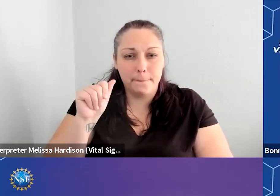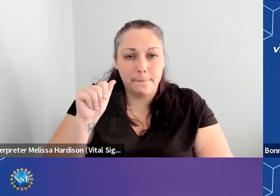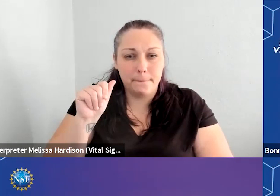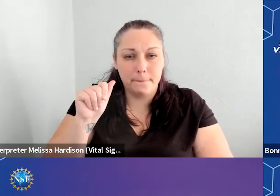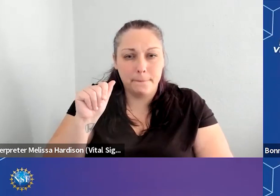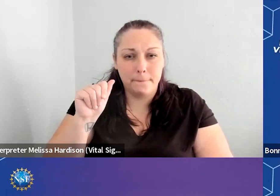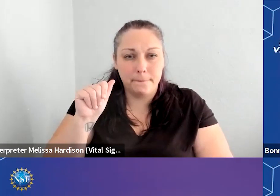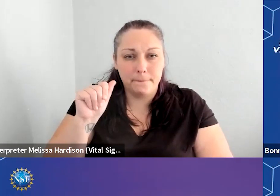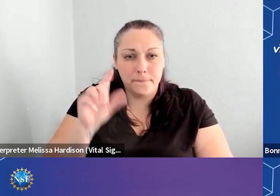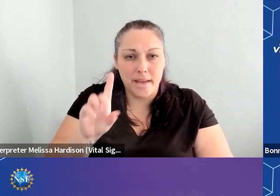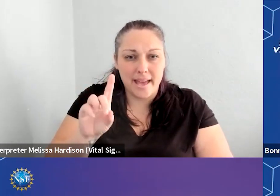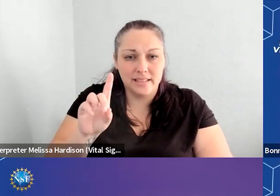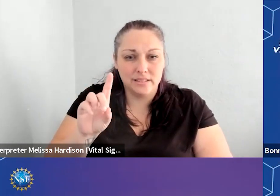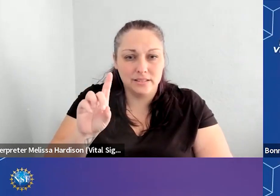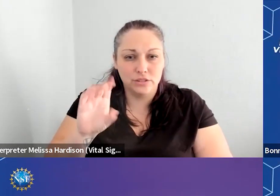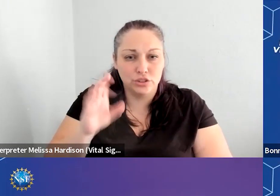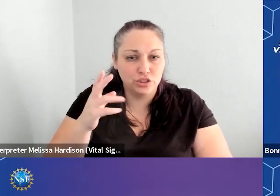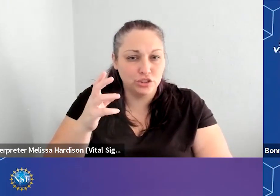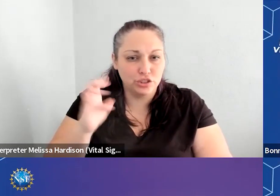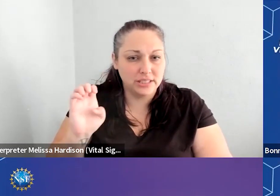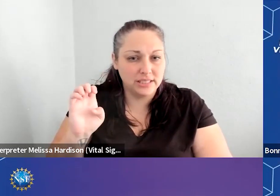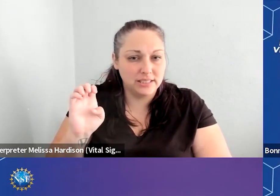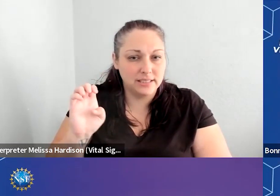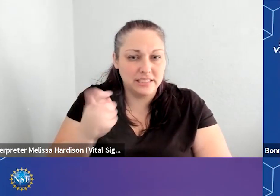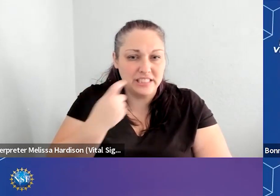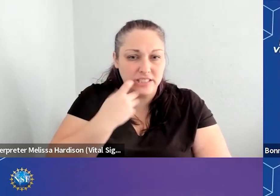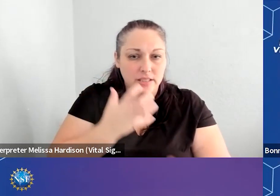and specific guidelines with regard to time and effort.